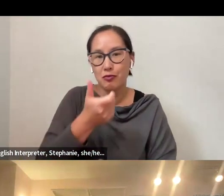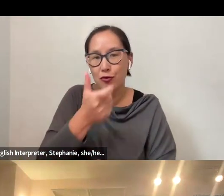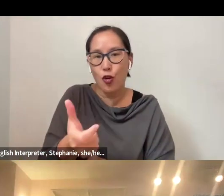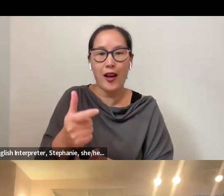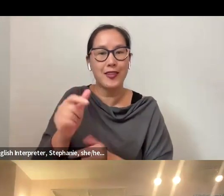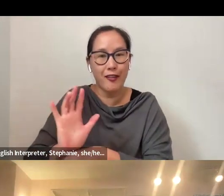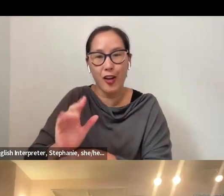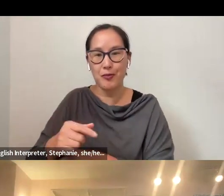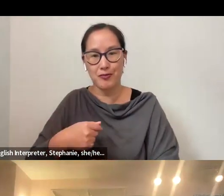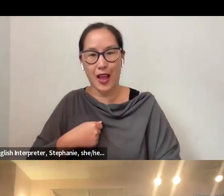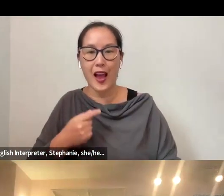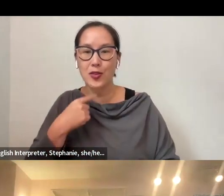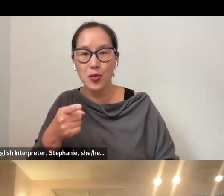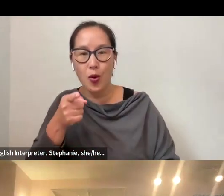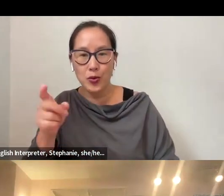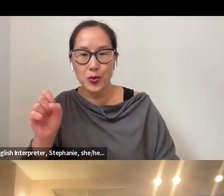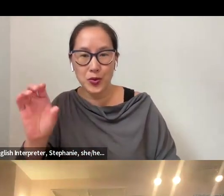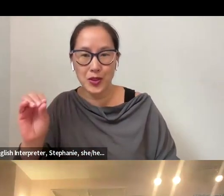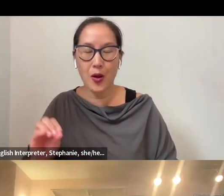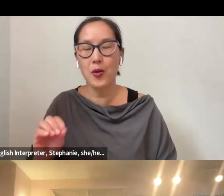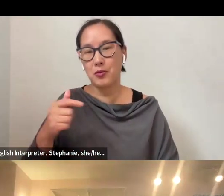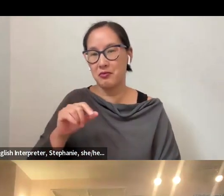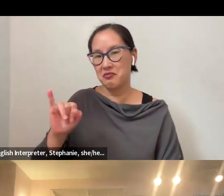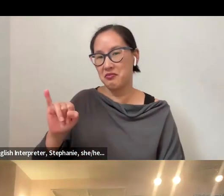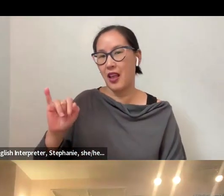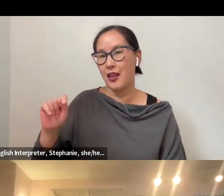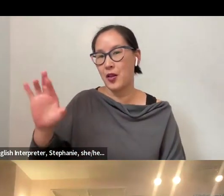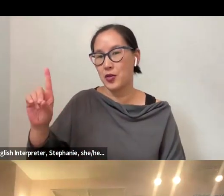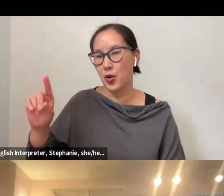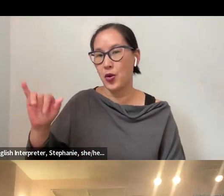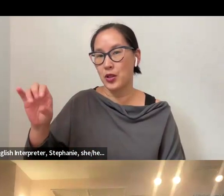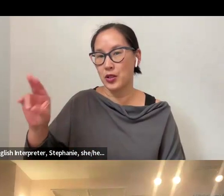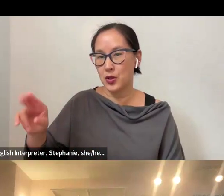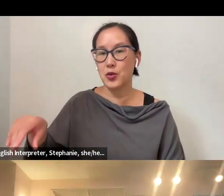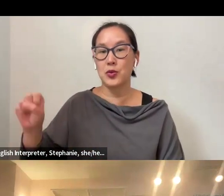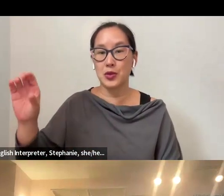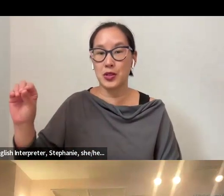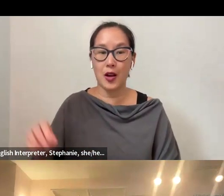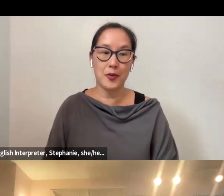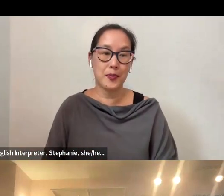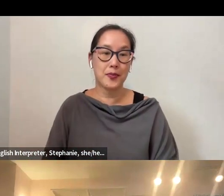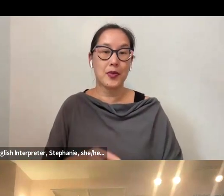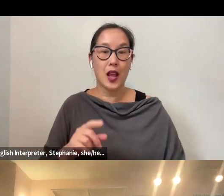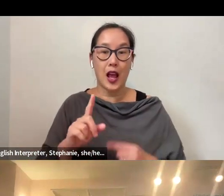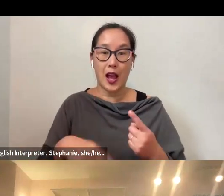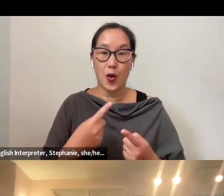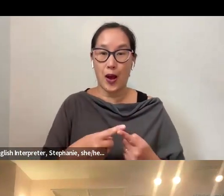and Jason's film, Jason's film titled When I Walk. is currently on Amazon.